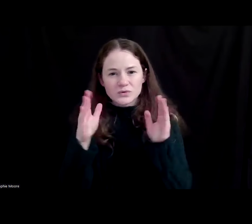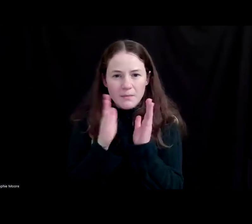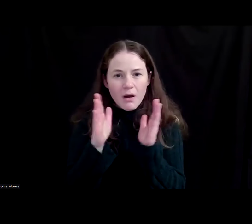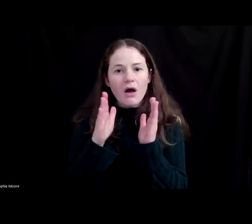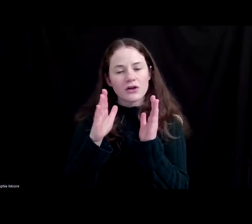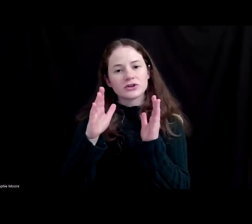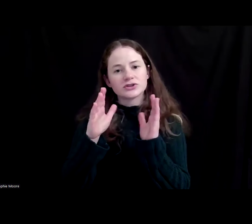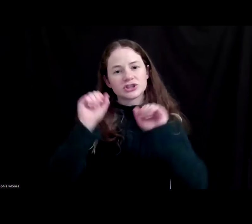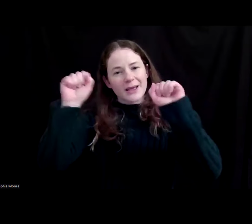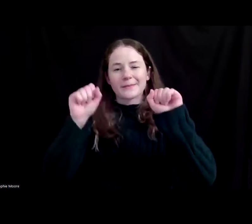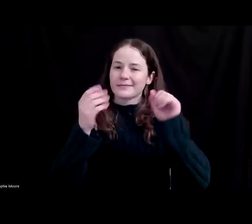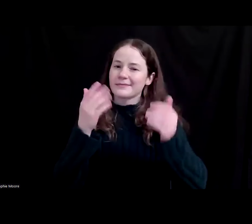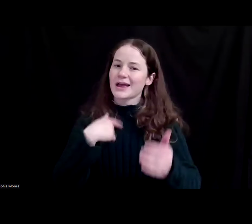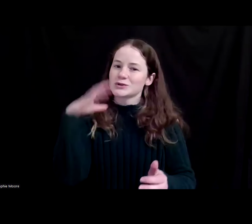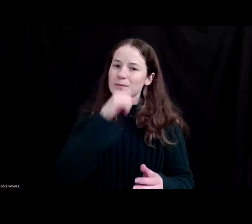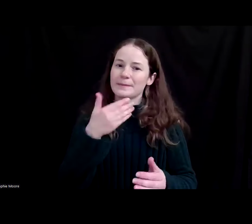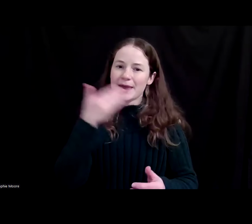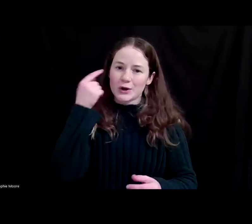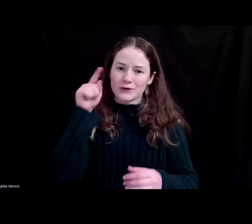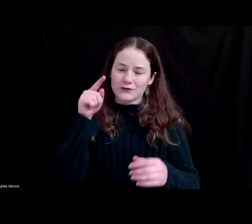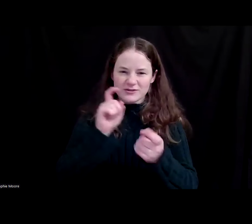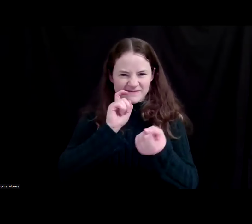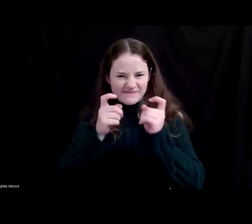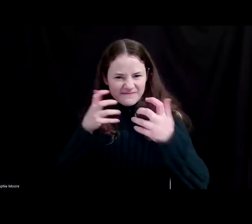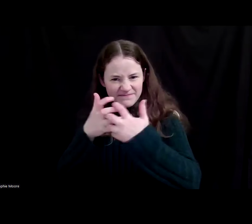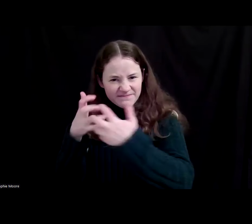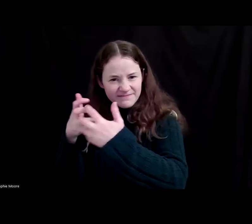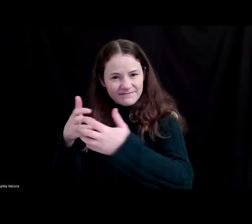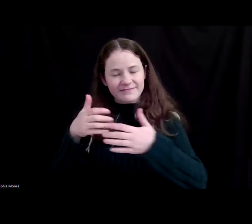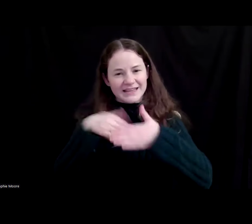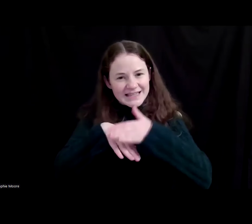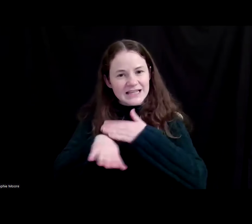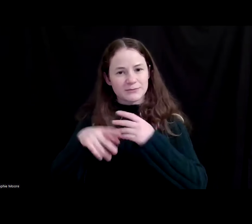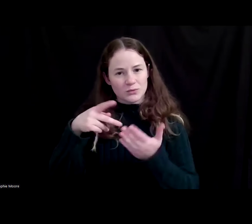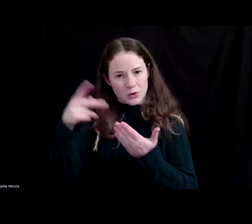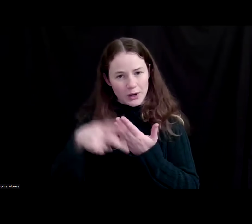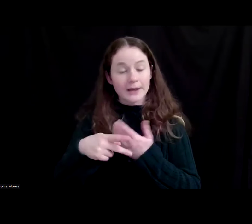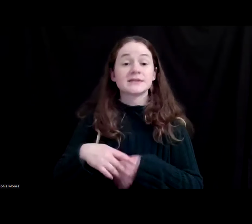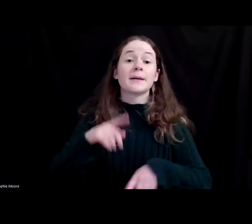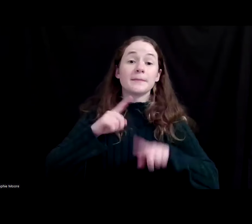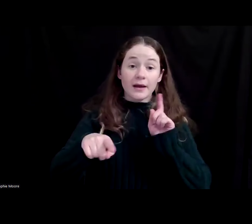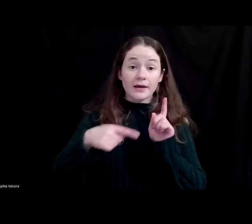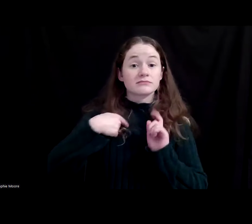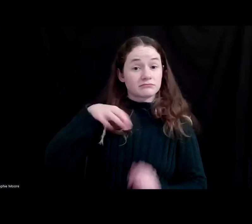say some of the larger gyms that offer personal training services, especially if you seek out someone that might have